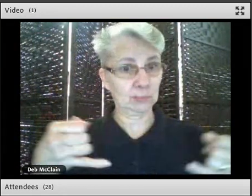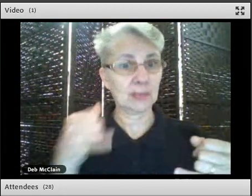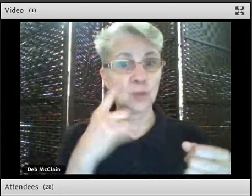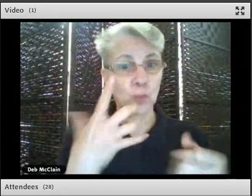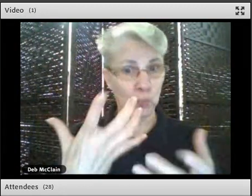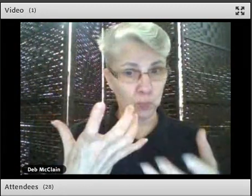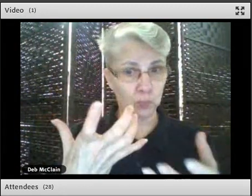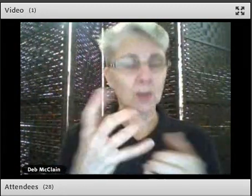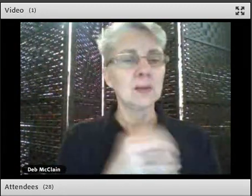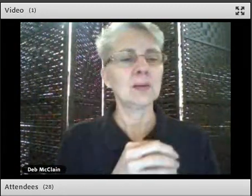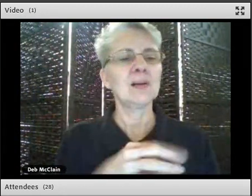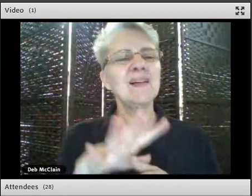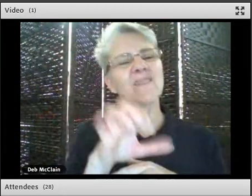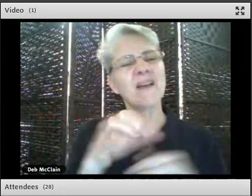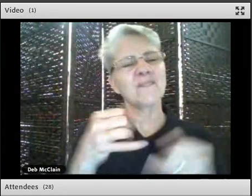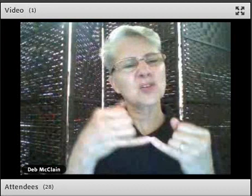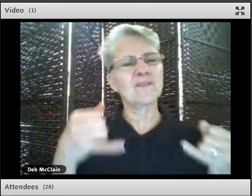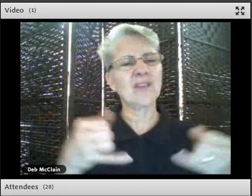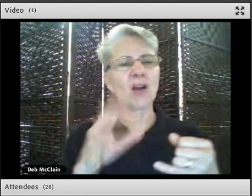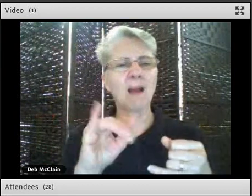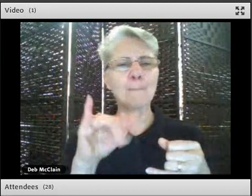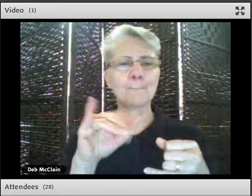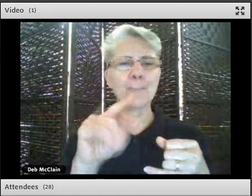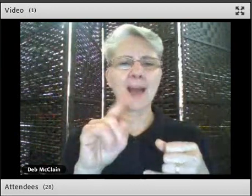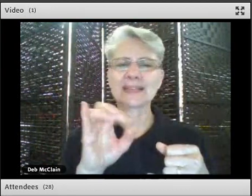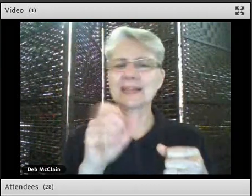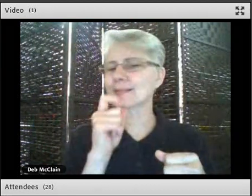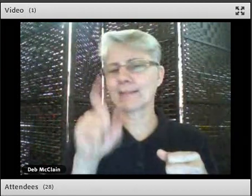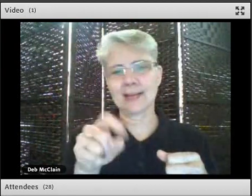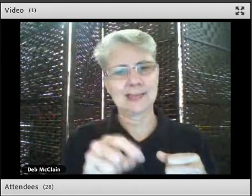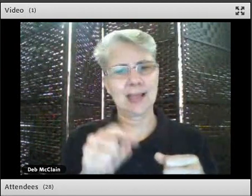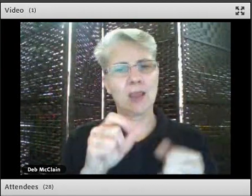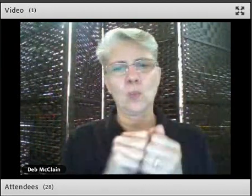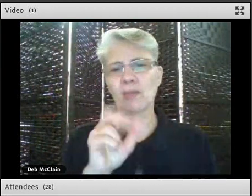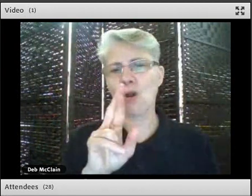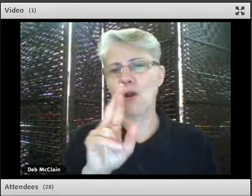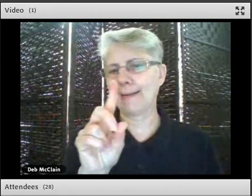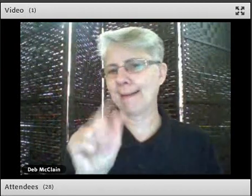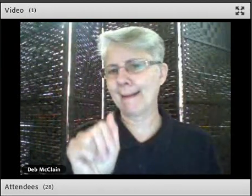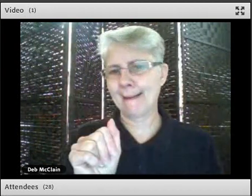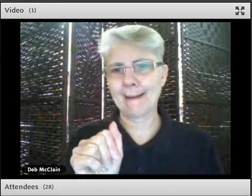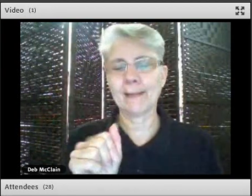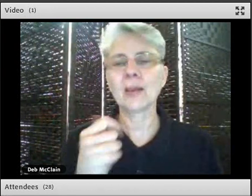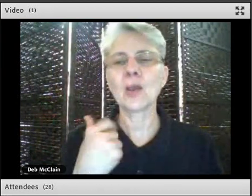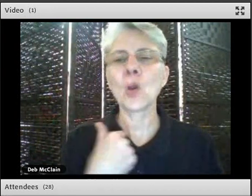because we've identified it as CD audio in that 347 field.